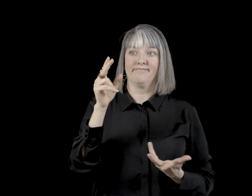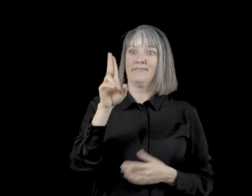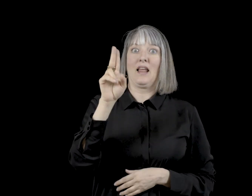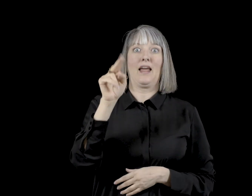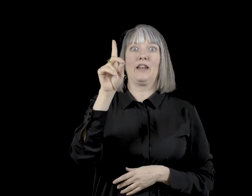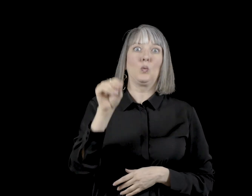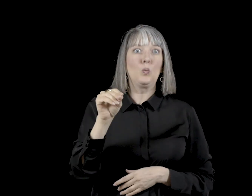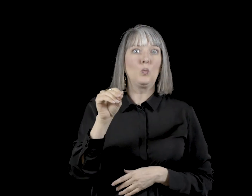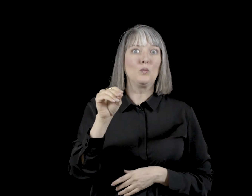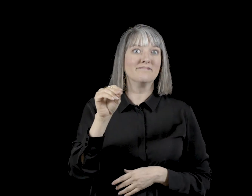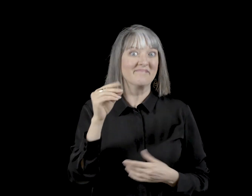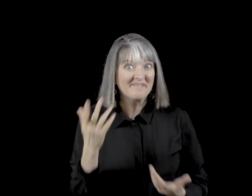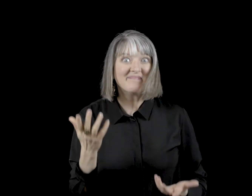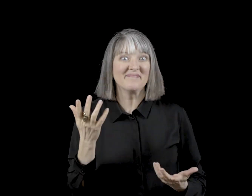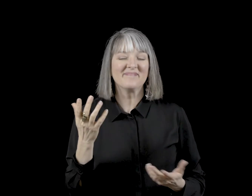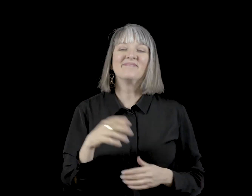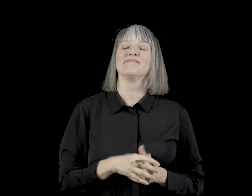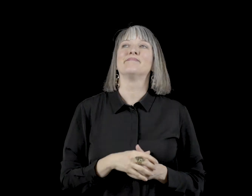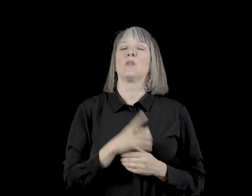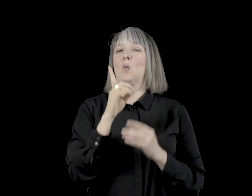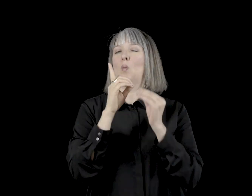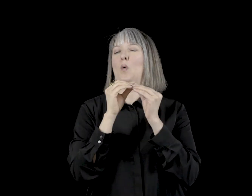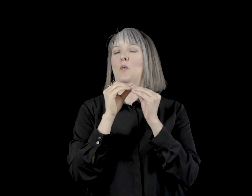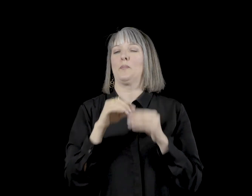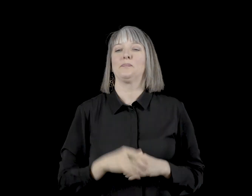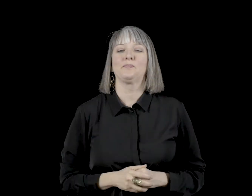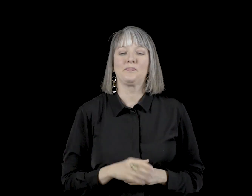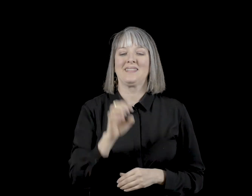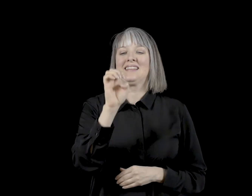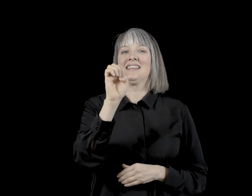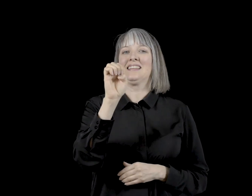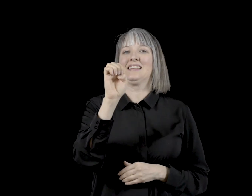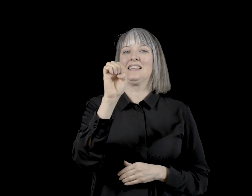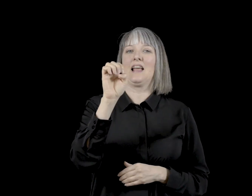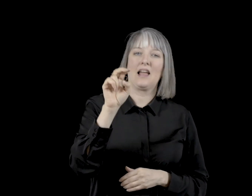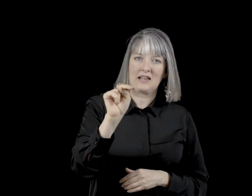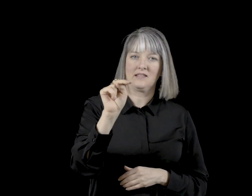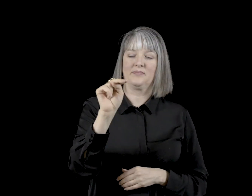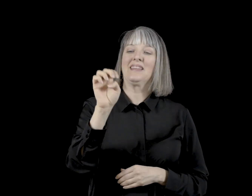UNDO Got it? One more example here. E and N